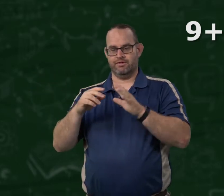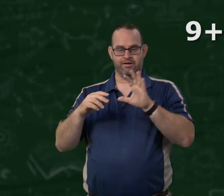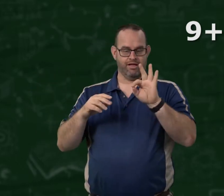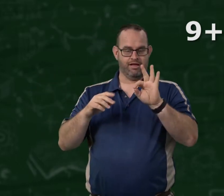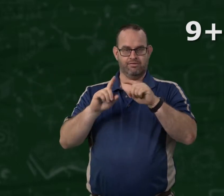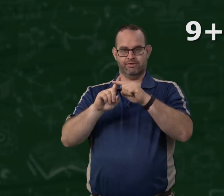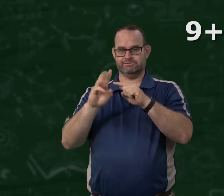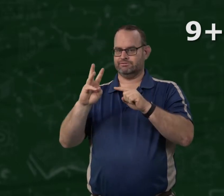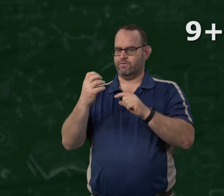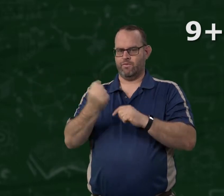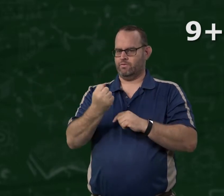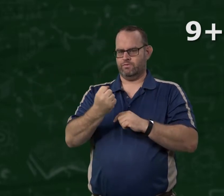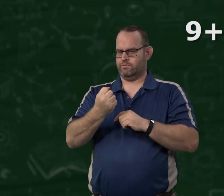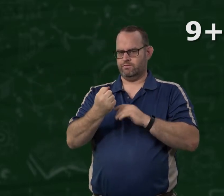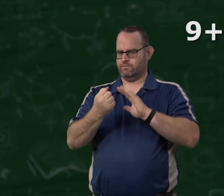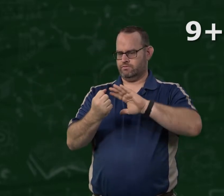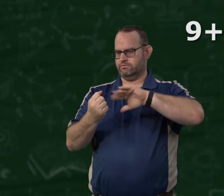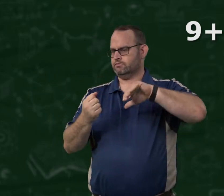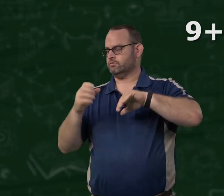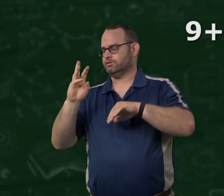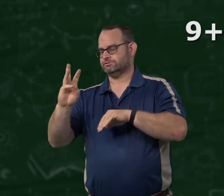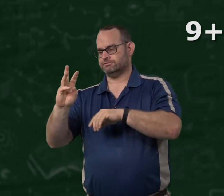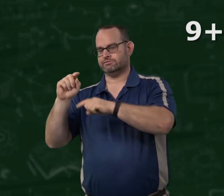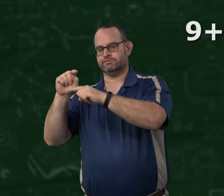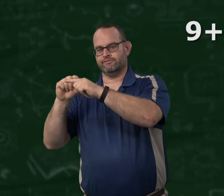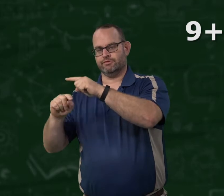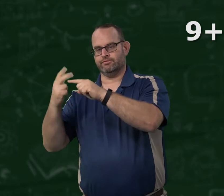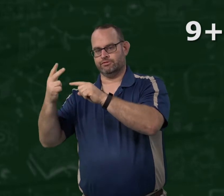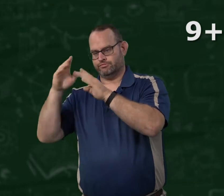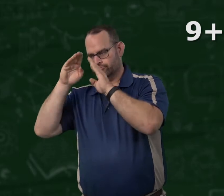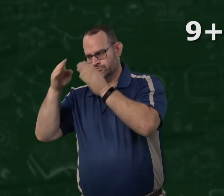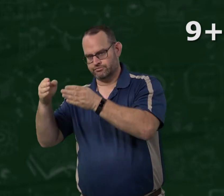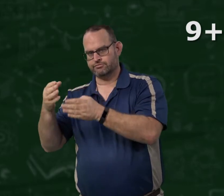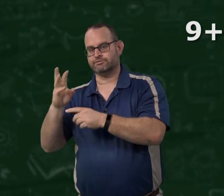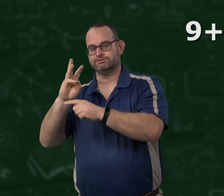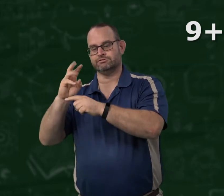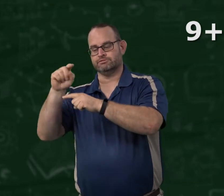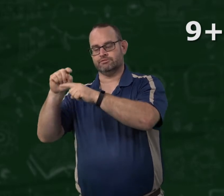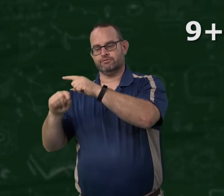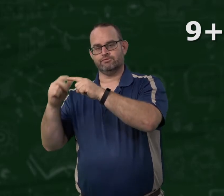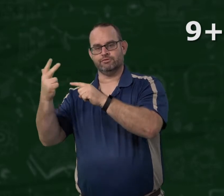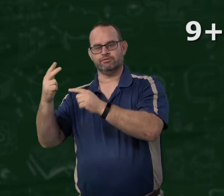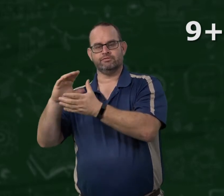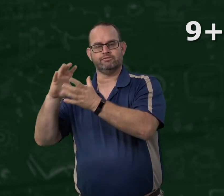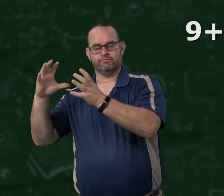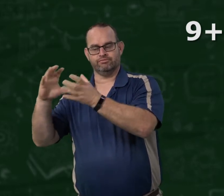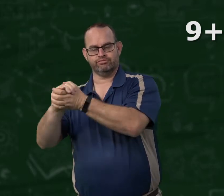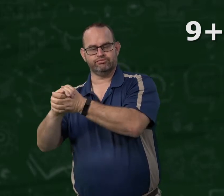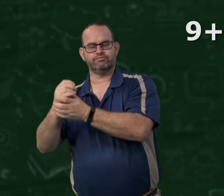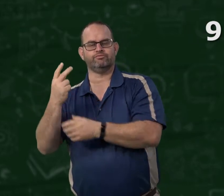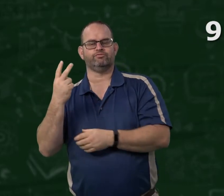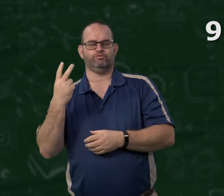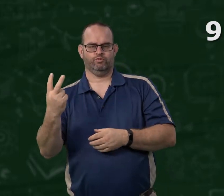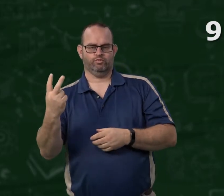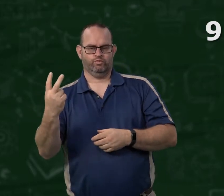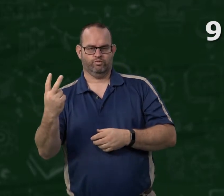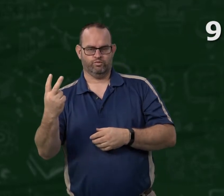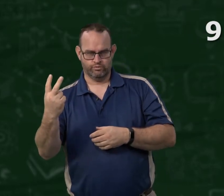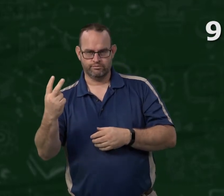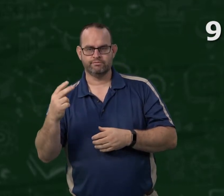Hold off on solving 9+6, and focus on solving 6÷3 first, which equals 2.